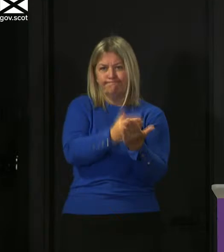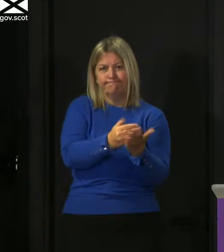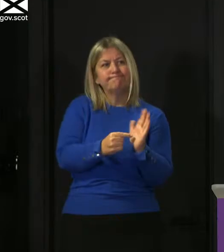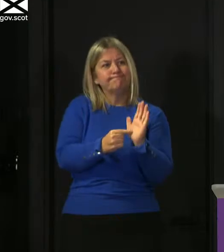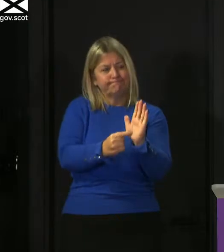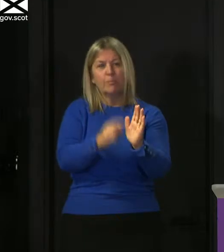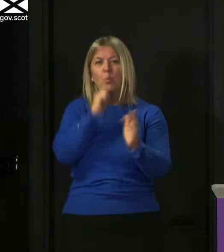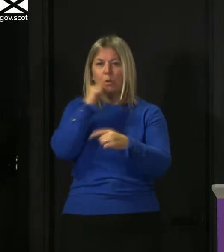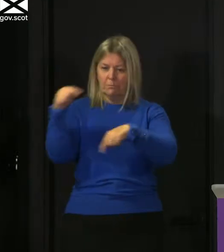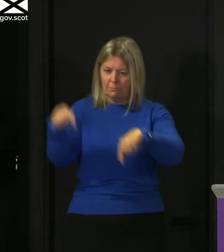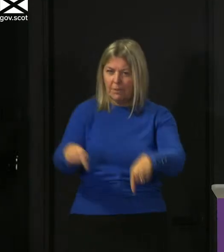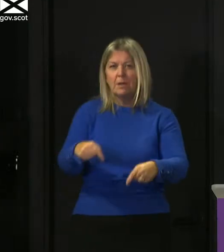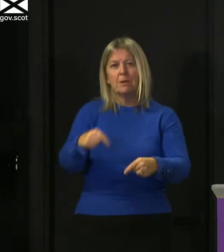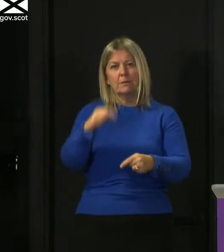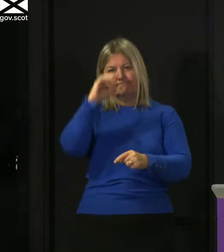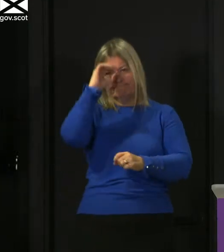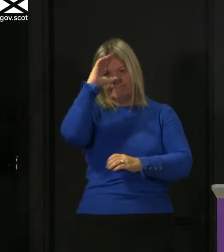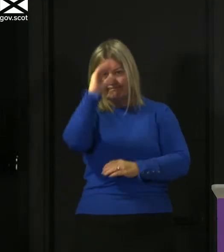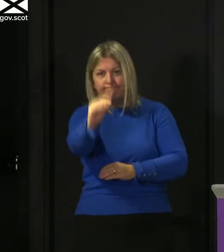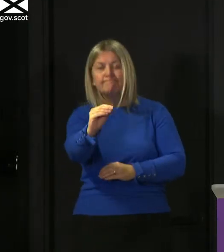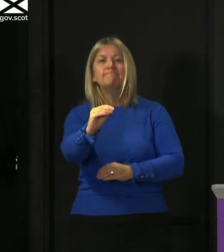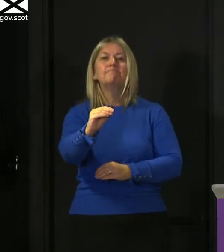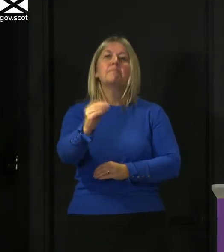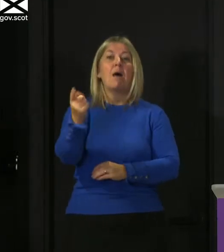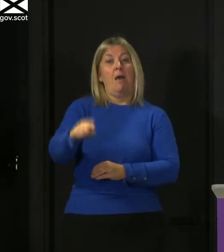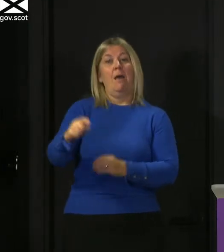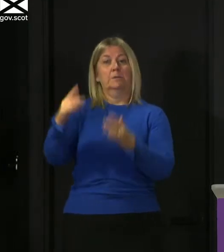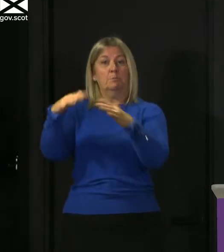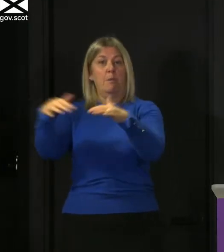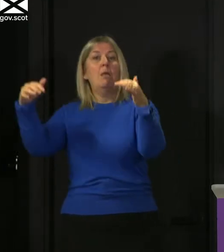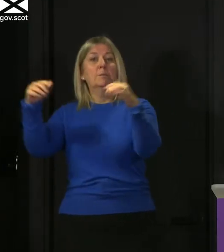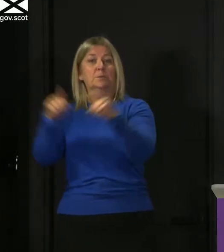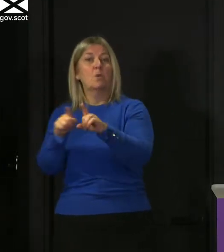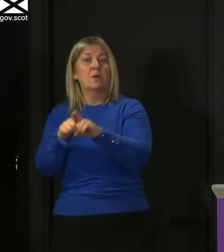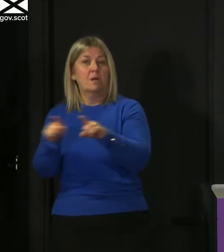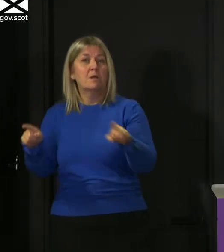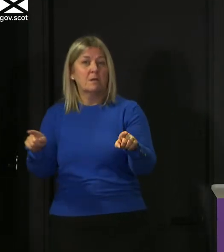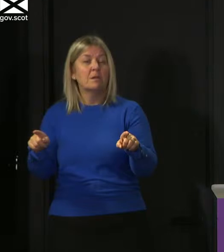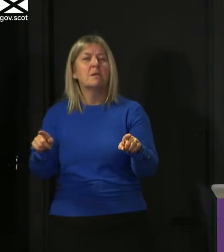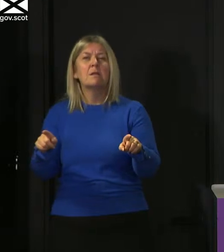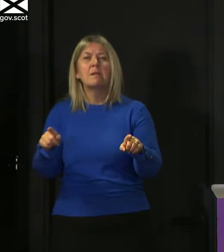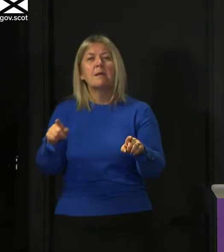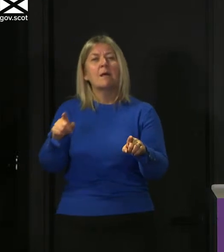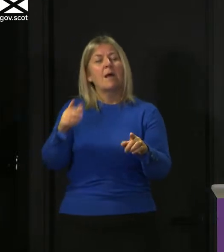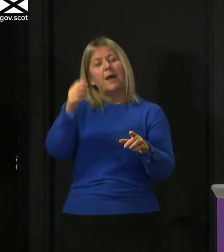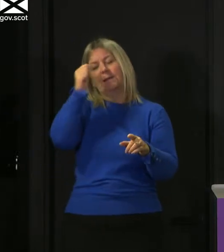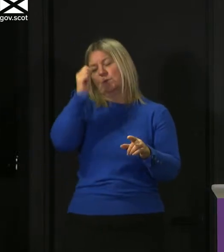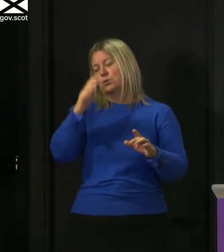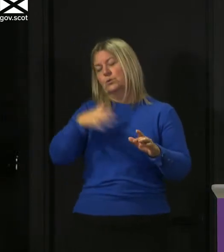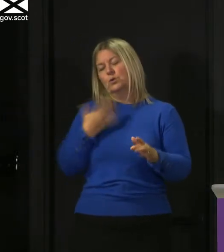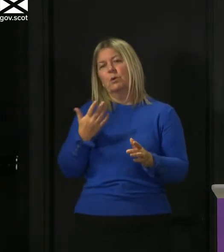and obviously in the Scottish parliament. I know nobody wants to be contemplating restrictions,